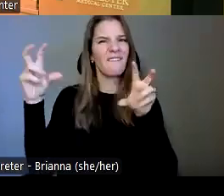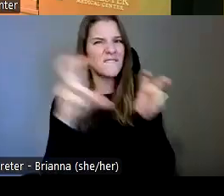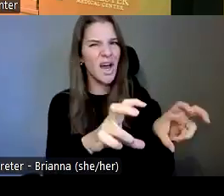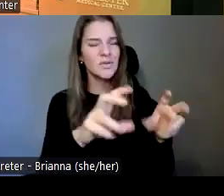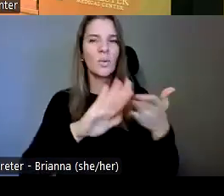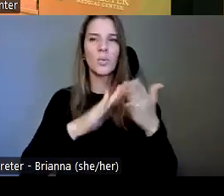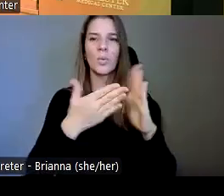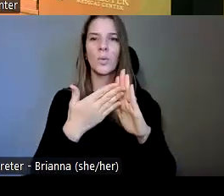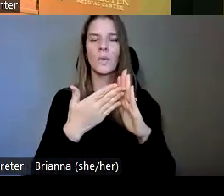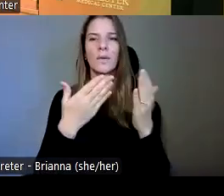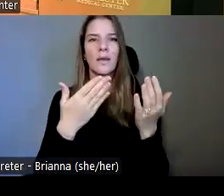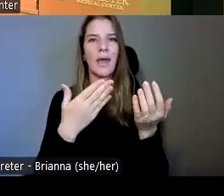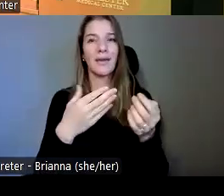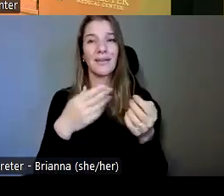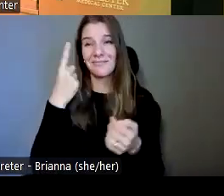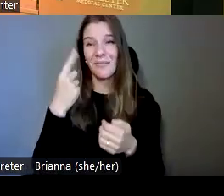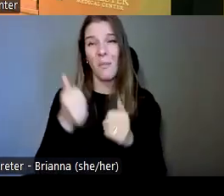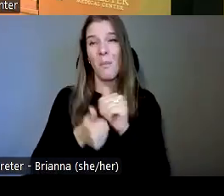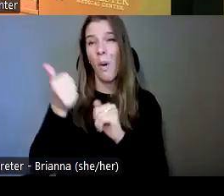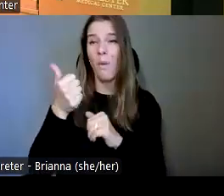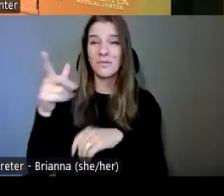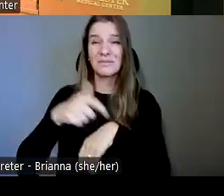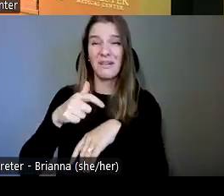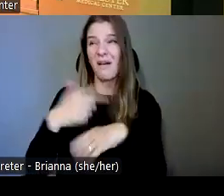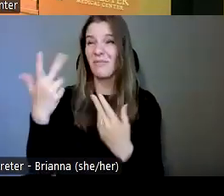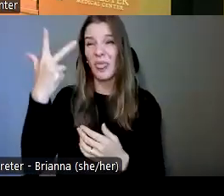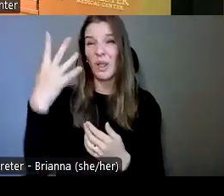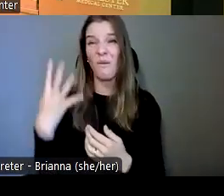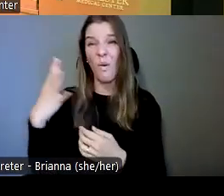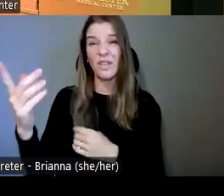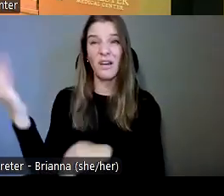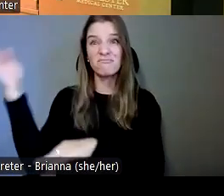when you're spending threequarters your time on campus. So that's kind of where the idea of saying